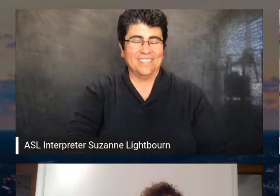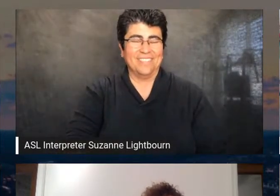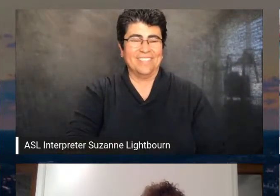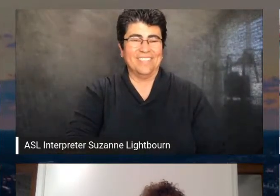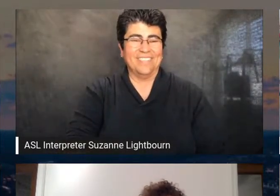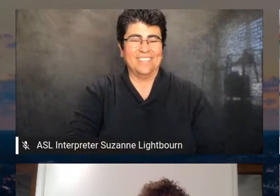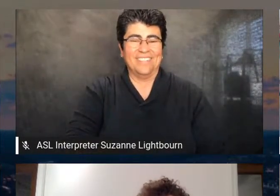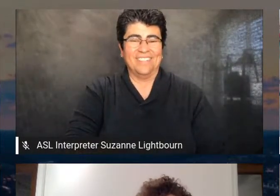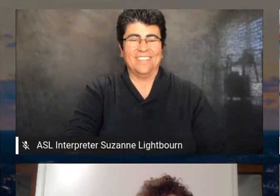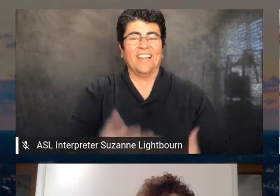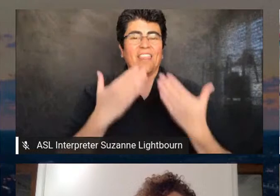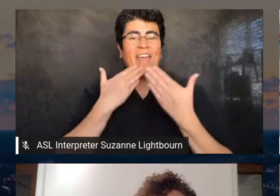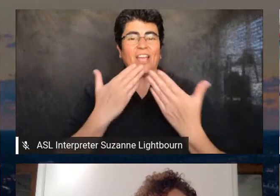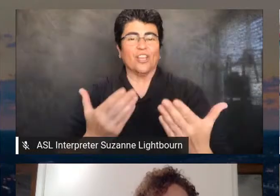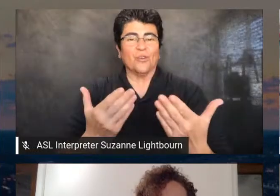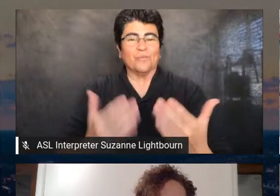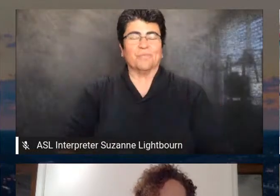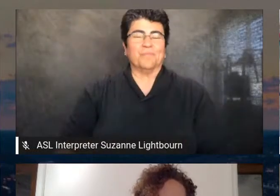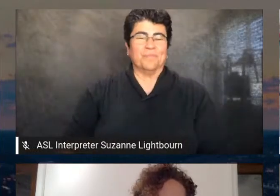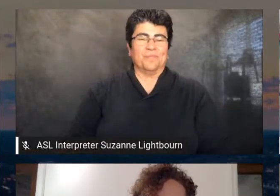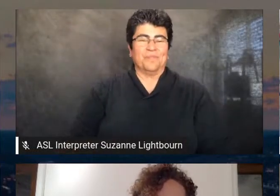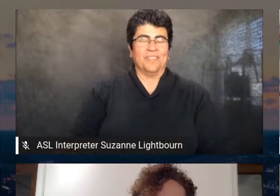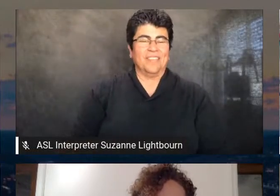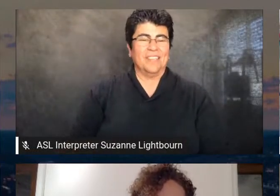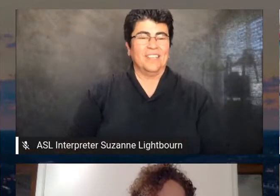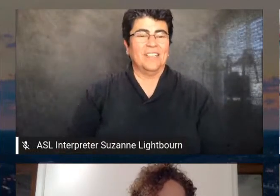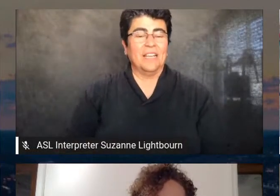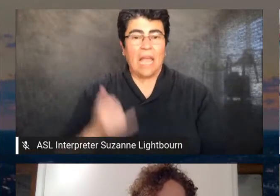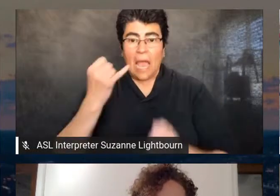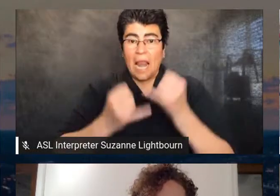Thank you so much. Are there any last words from anyone?